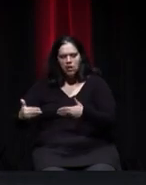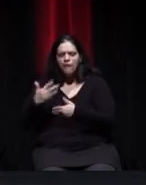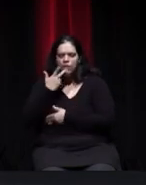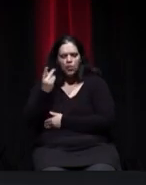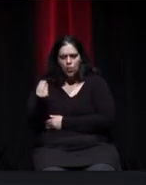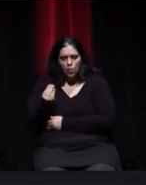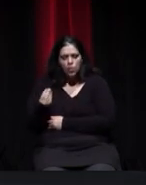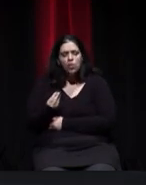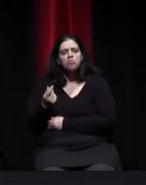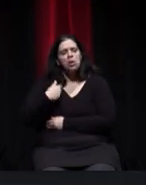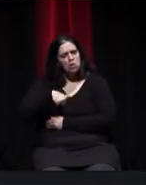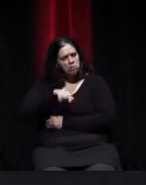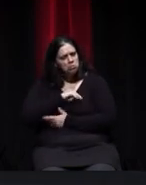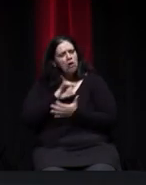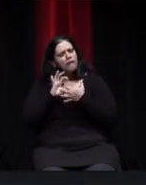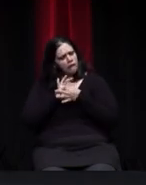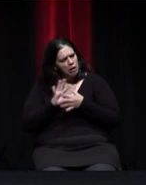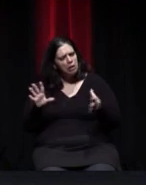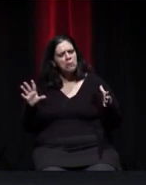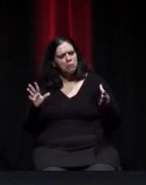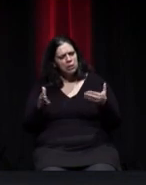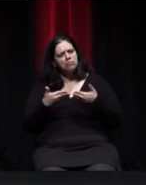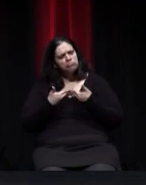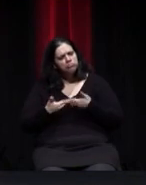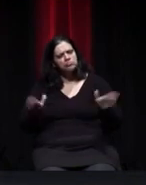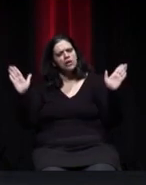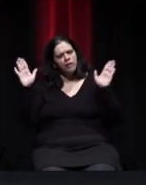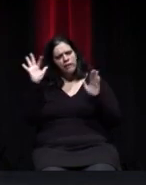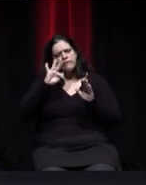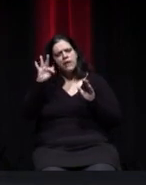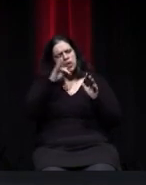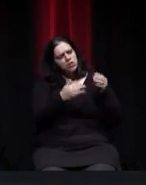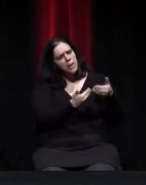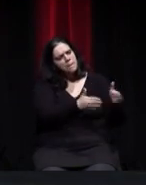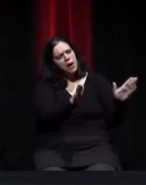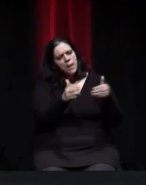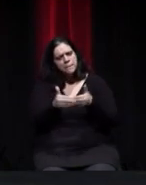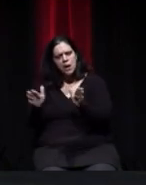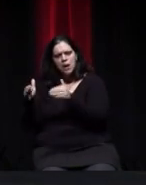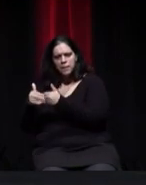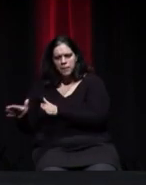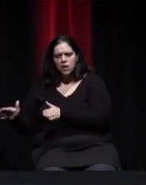"We'll liberate the opening of universities, for they'll regulate themselves.